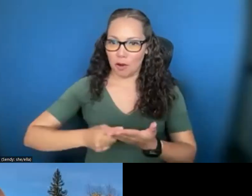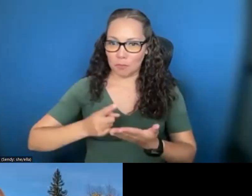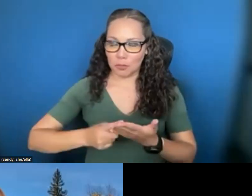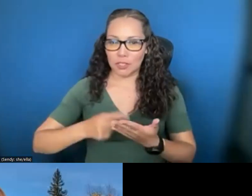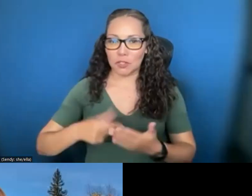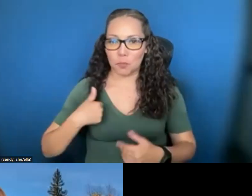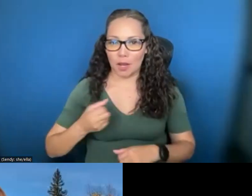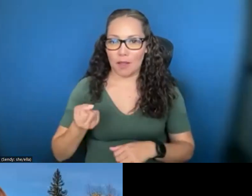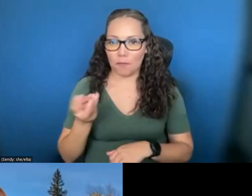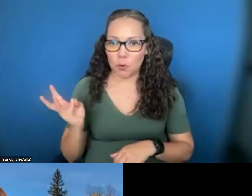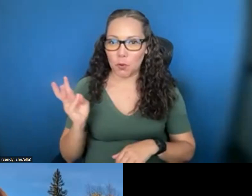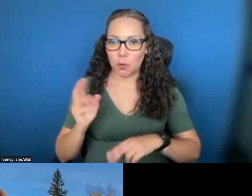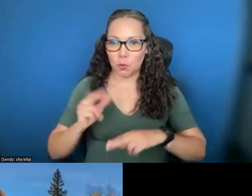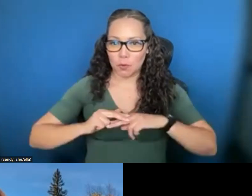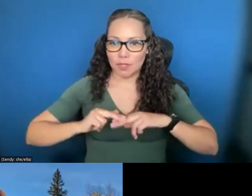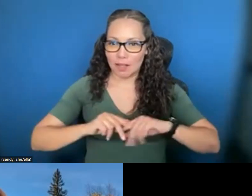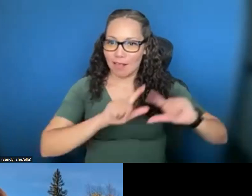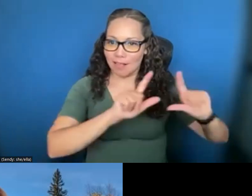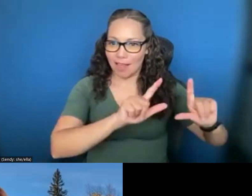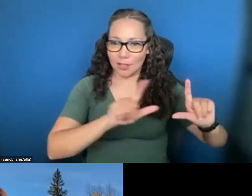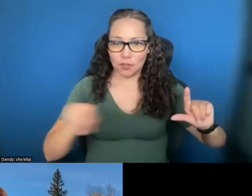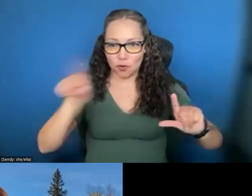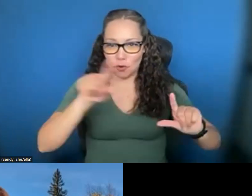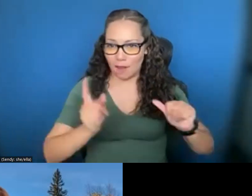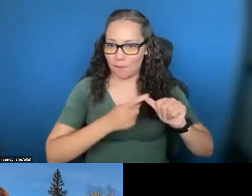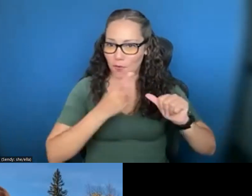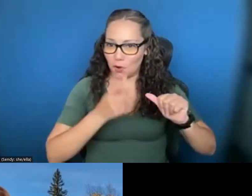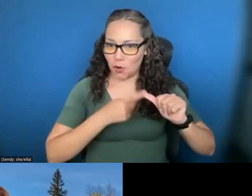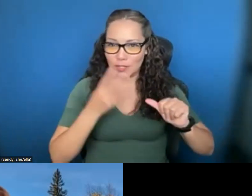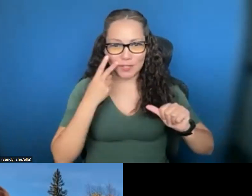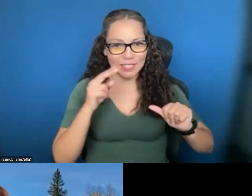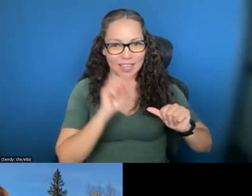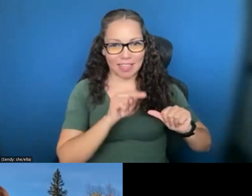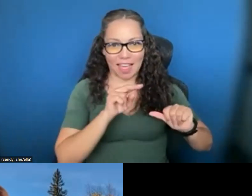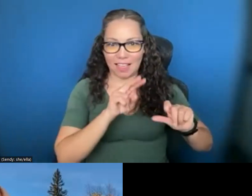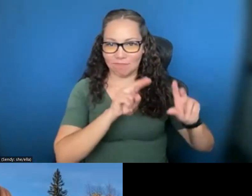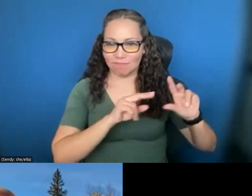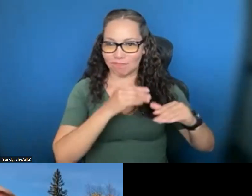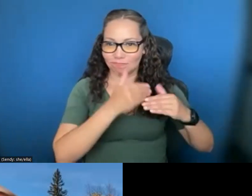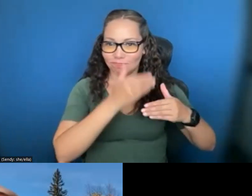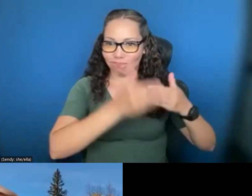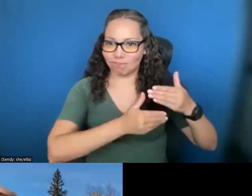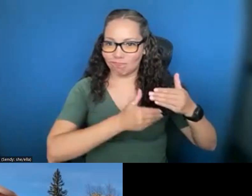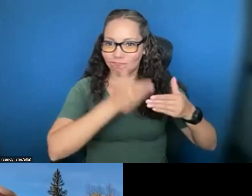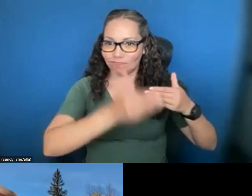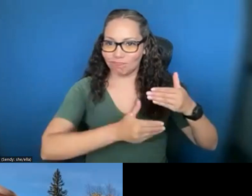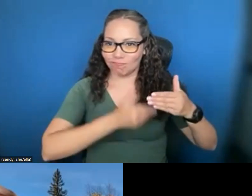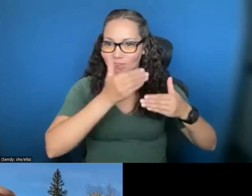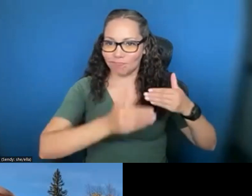you are the first to see this slide deck and I think our team's gonna pull those up for me um